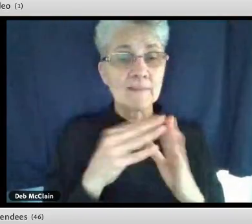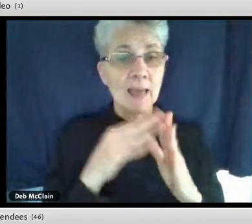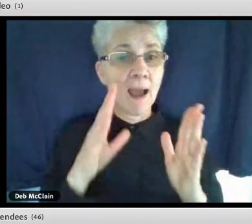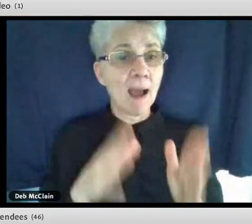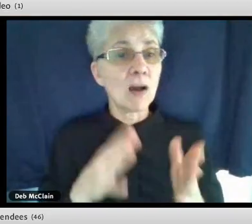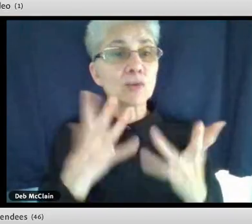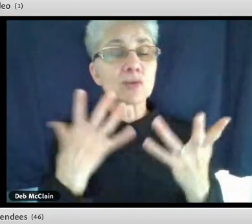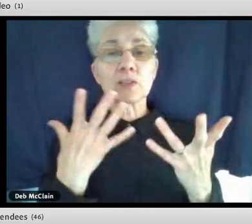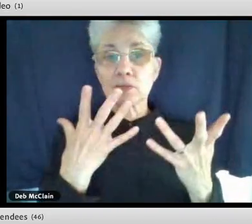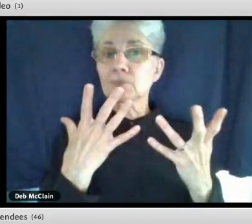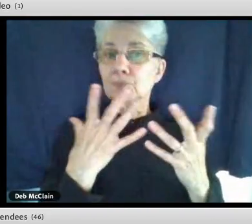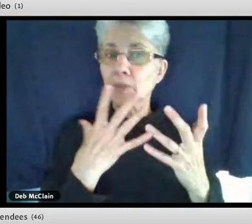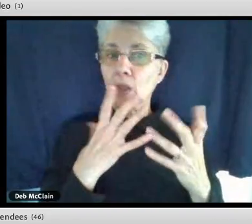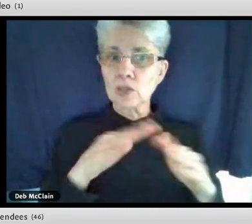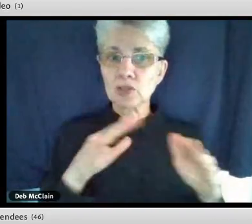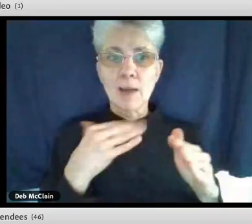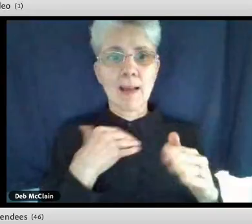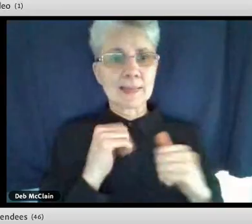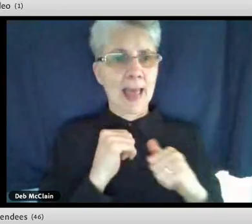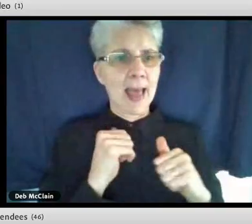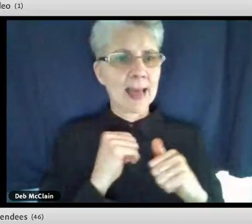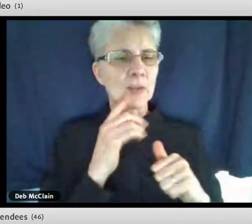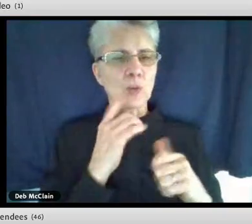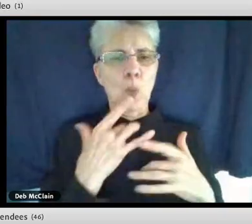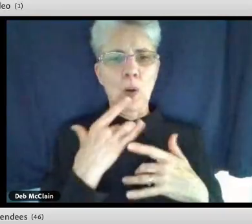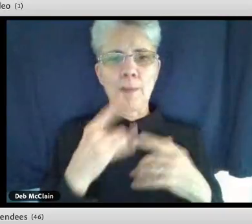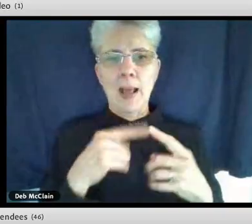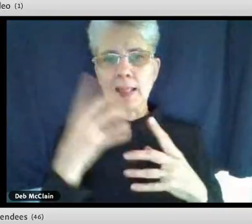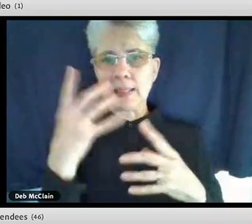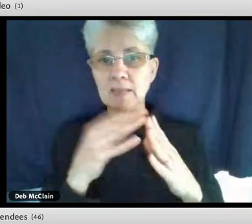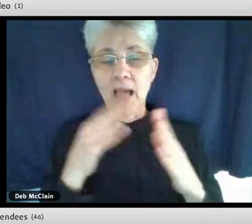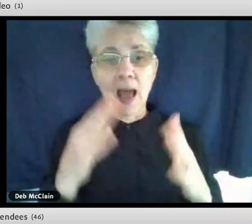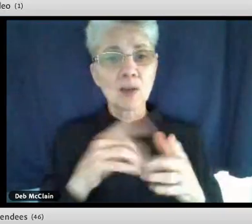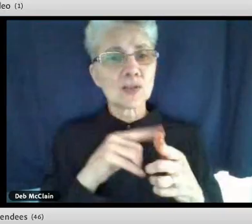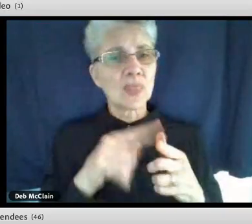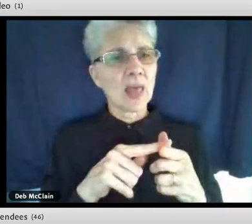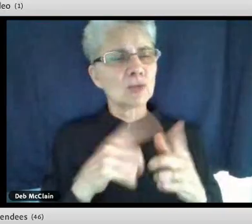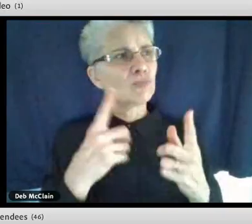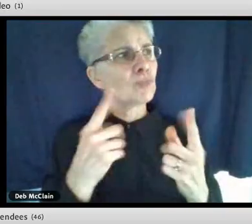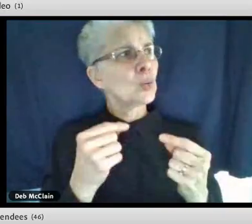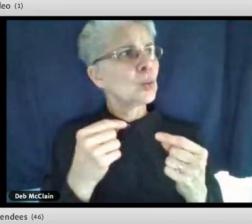you know, do the mobile things we have now. When my husband deployed we couldn't even Skype,